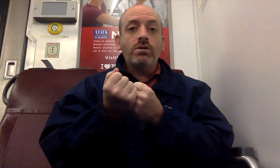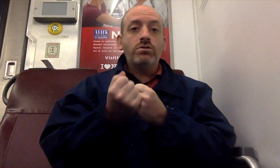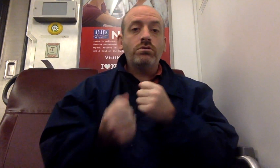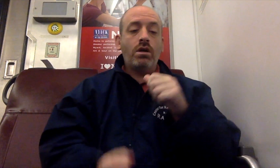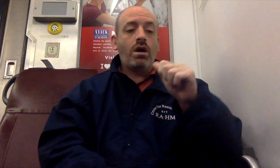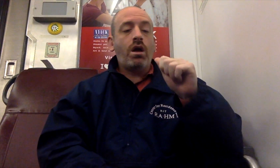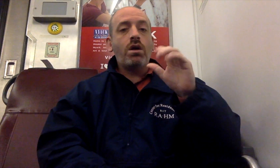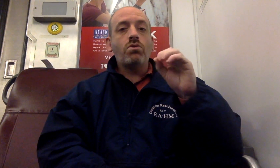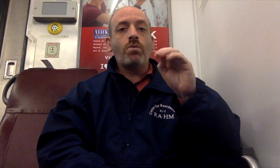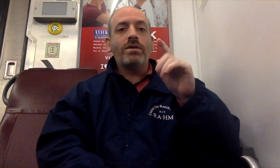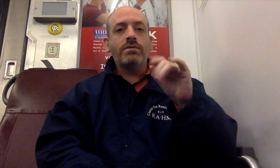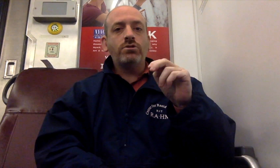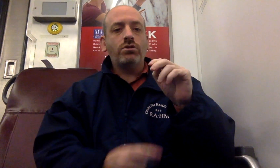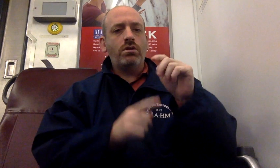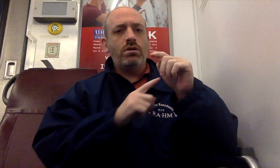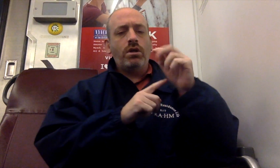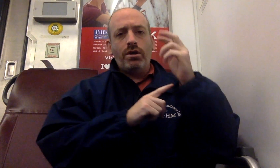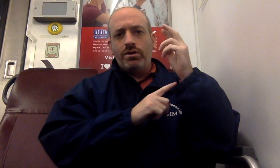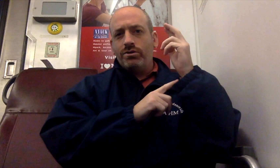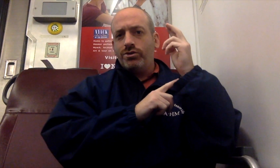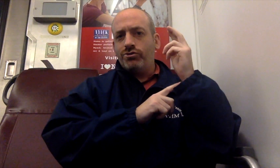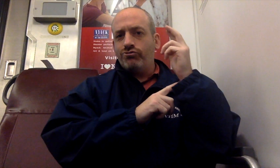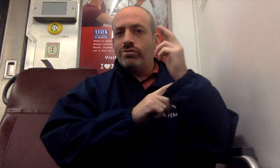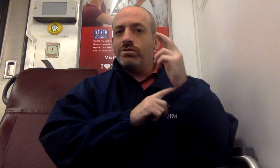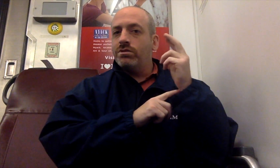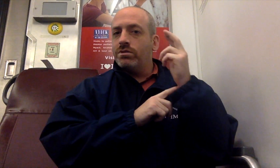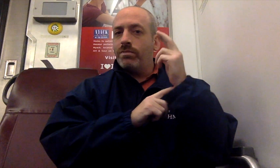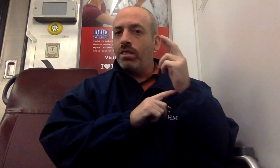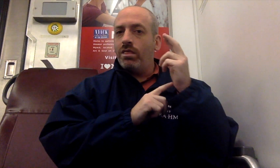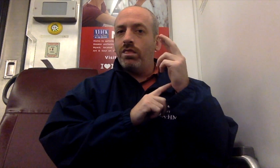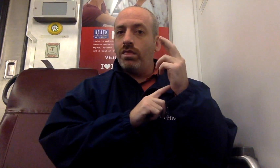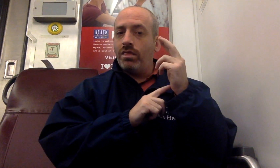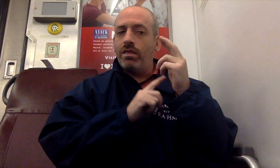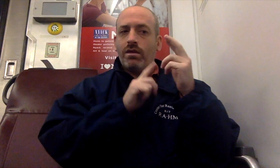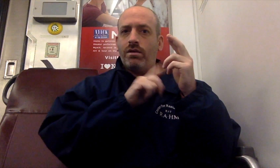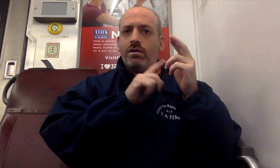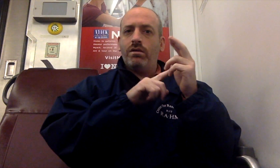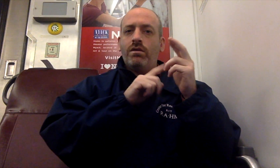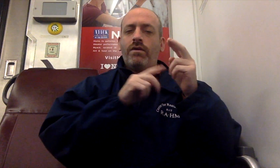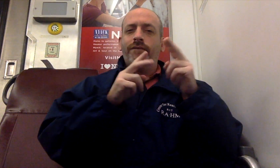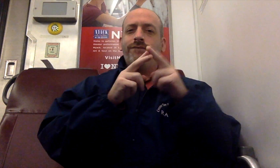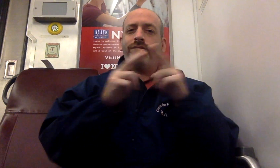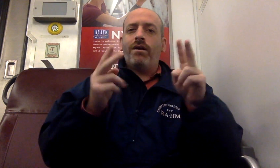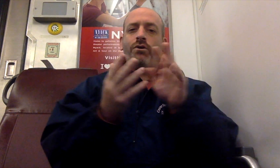reasonable accommodations. The aspect of the ADA law, reasonable accommodation